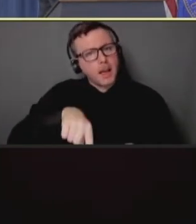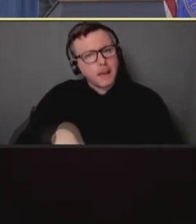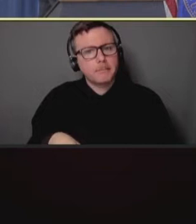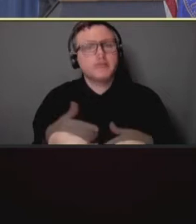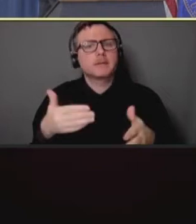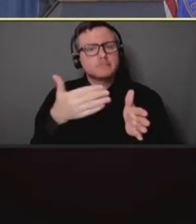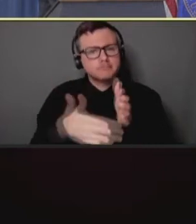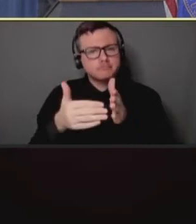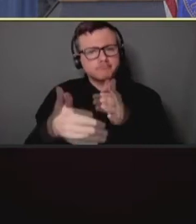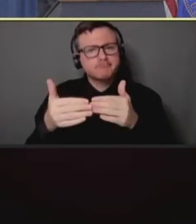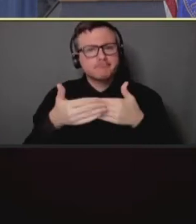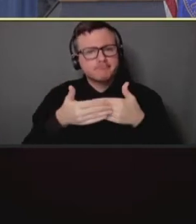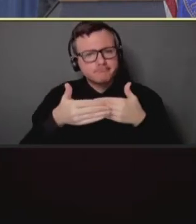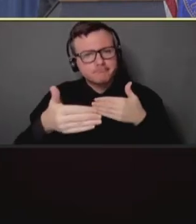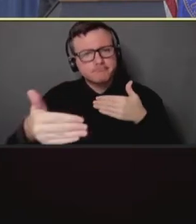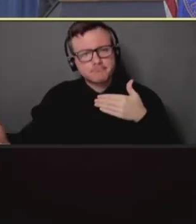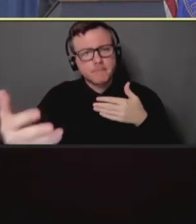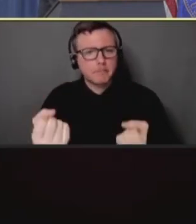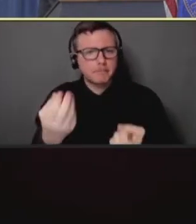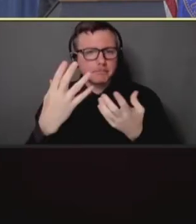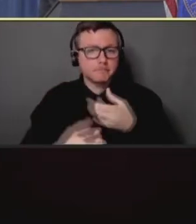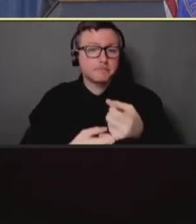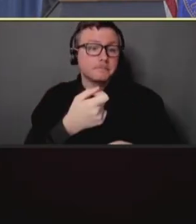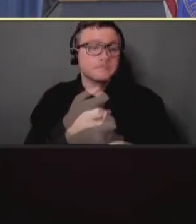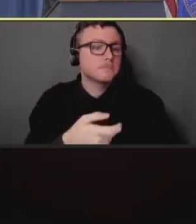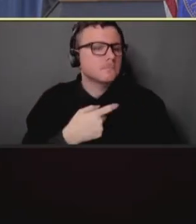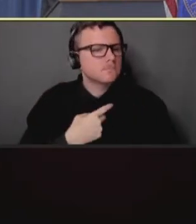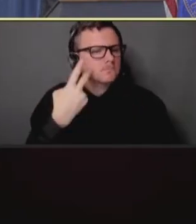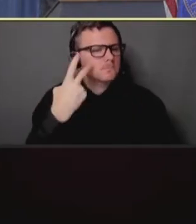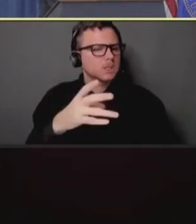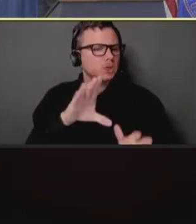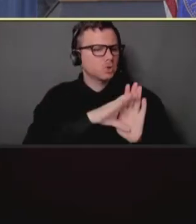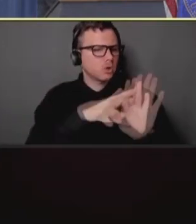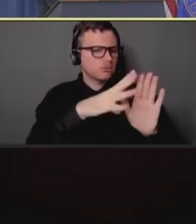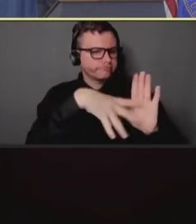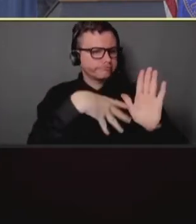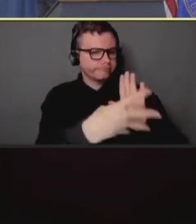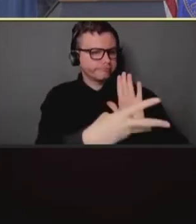This is a chart that shows, that depicts that.